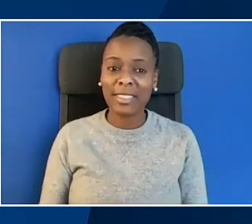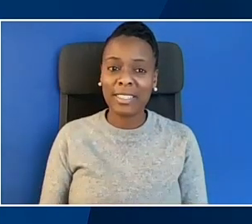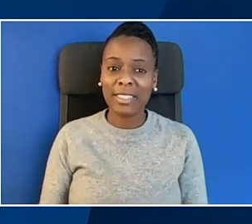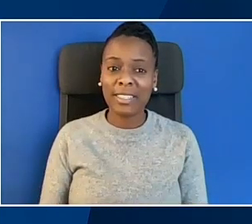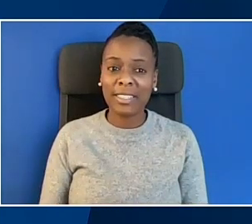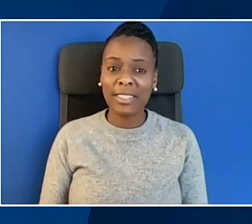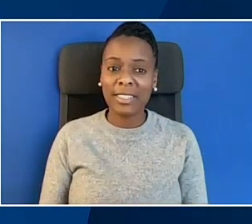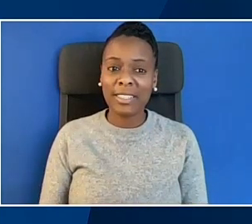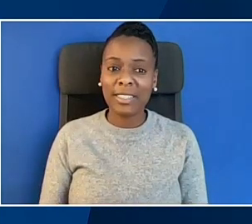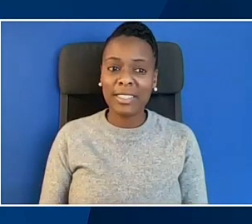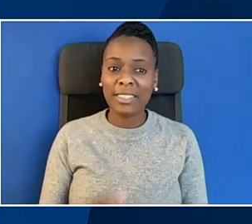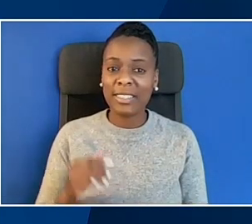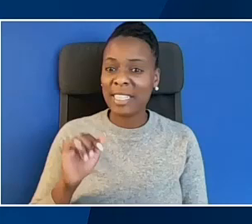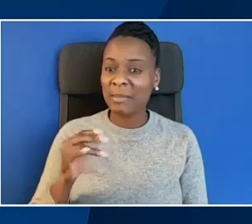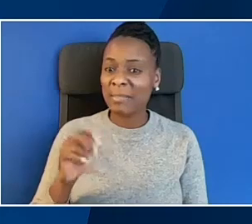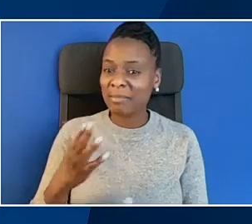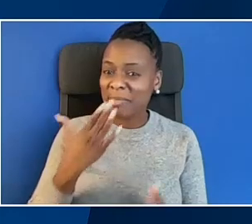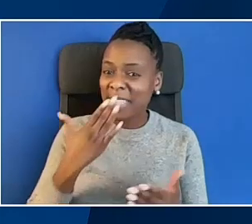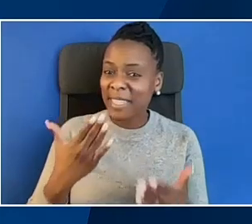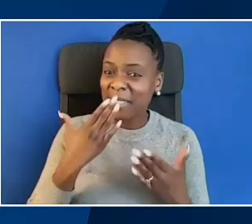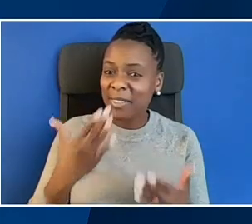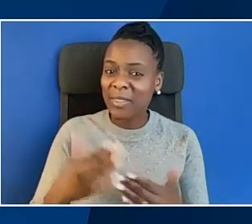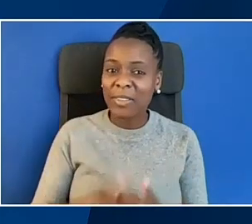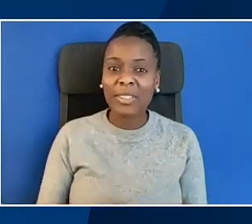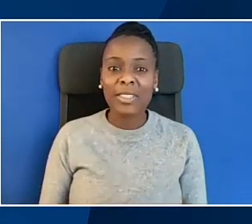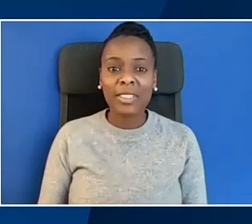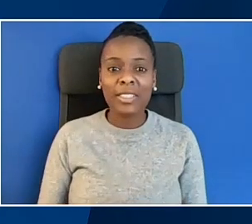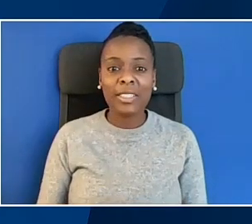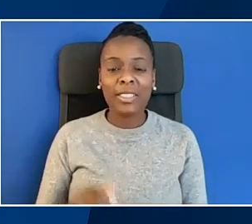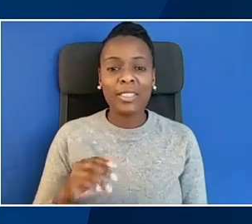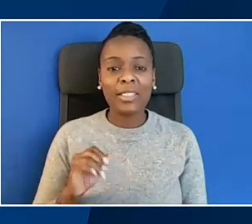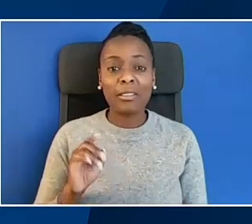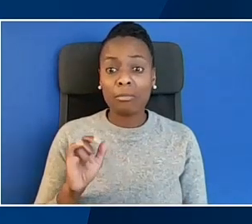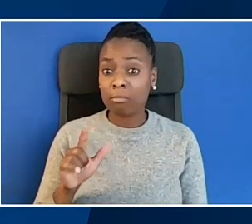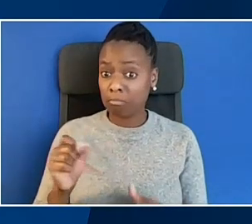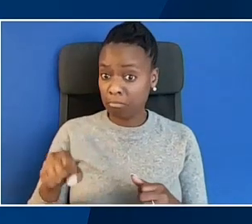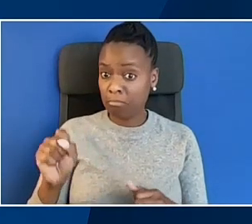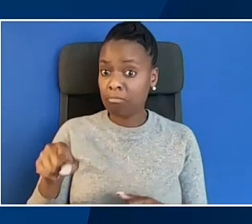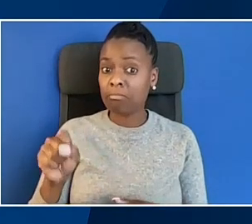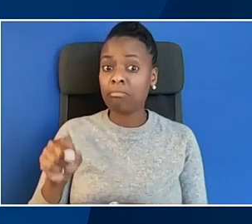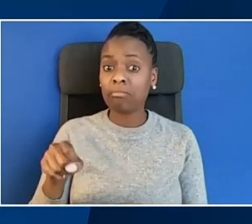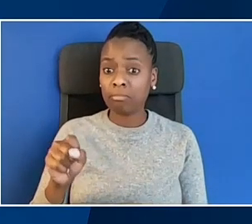Okay. Thank you. Yeah. Yes. That's true. I'm ready to call for an